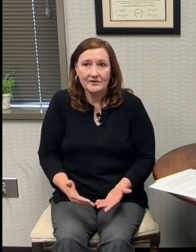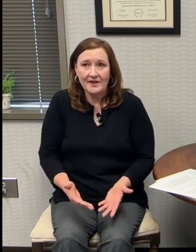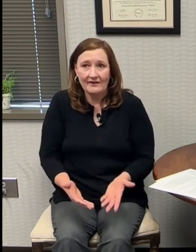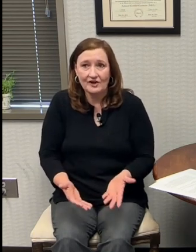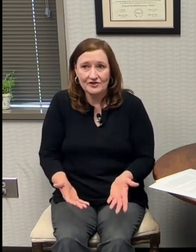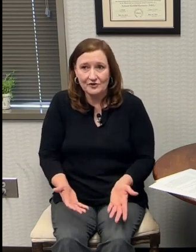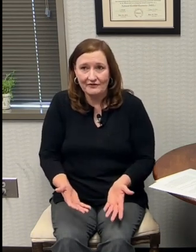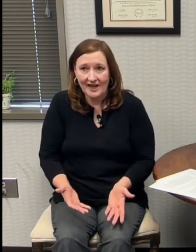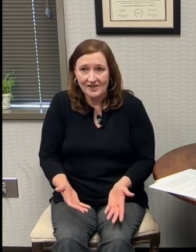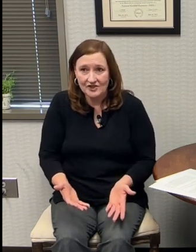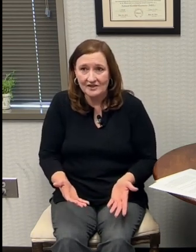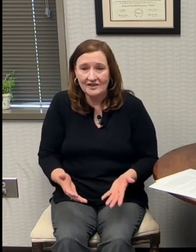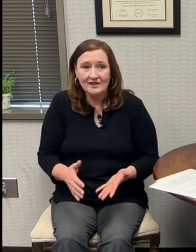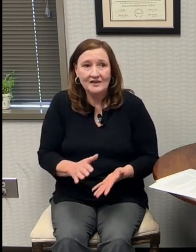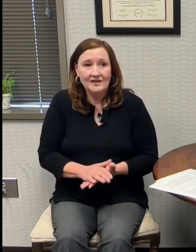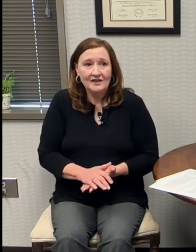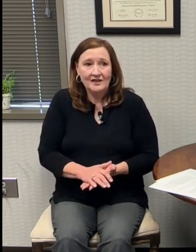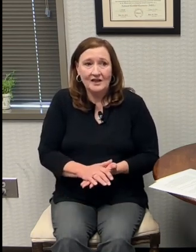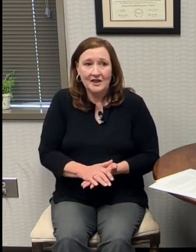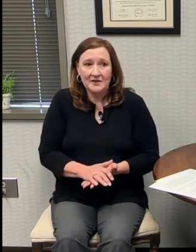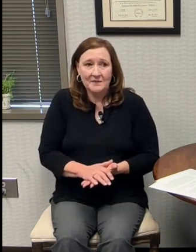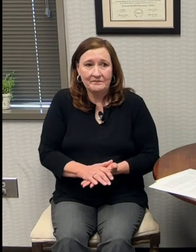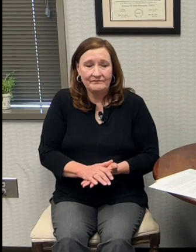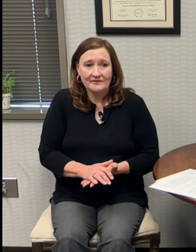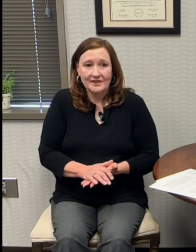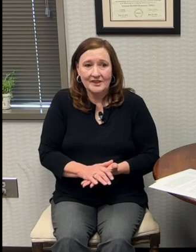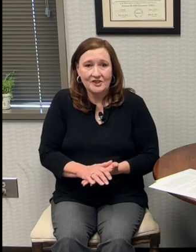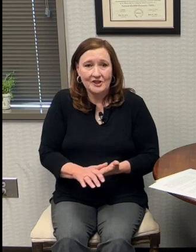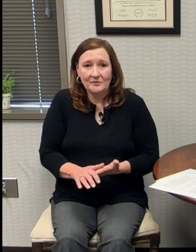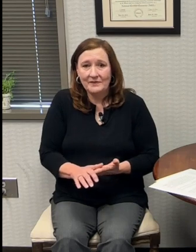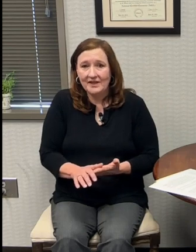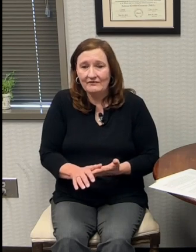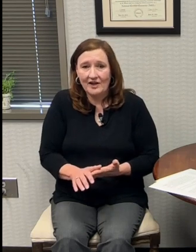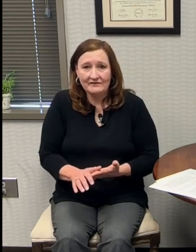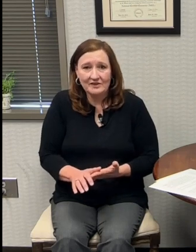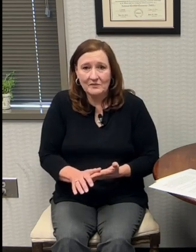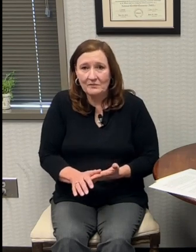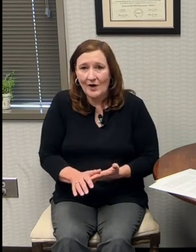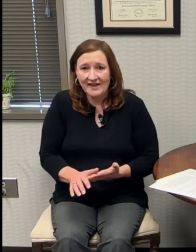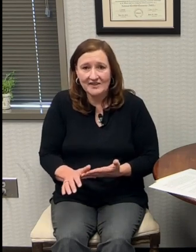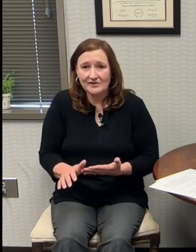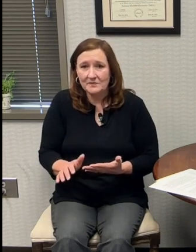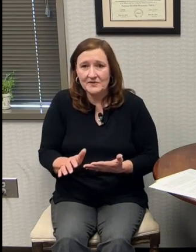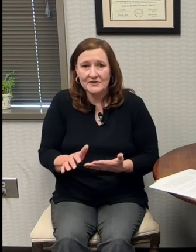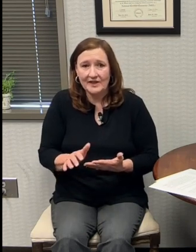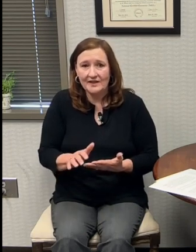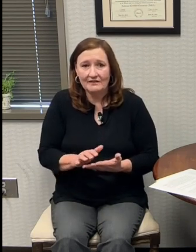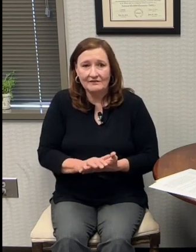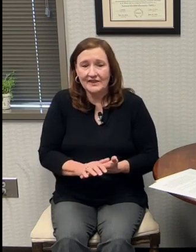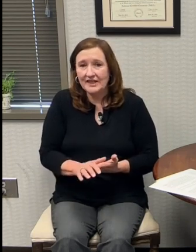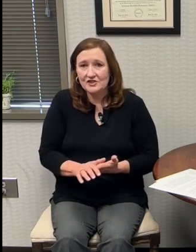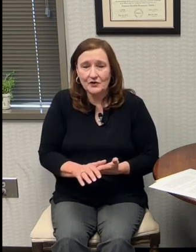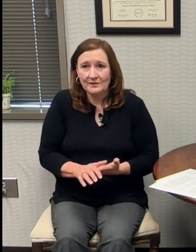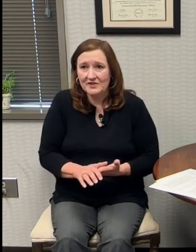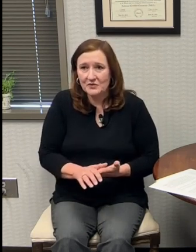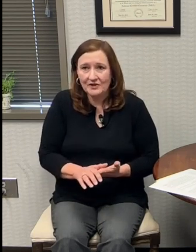them to have our certification um you know being involved in practicums and linkage agreements with